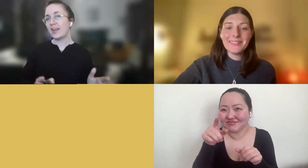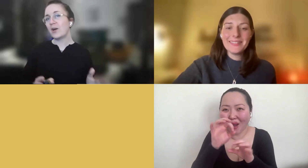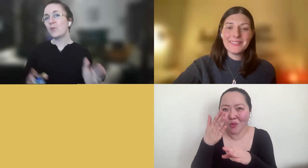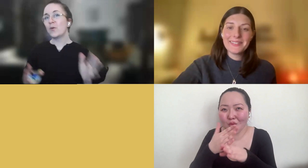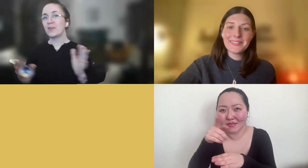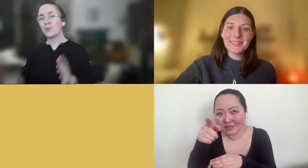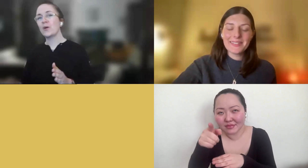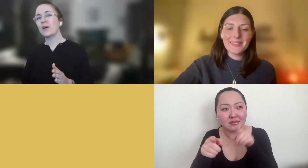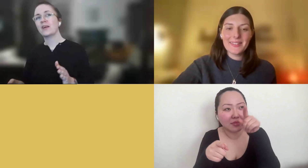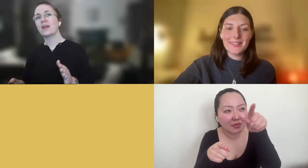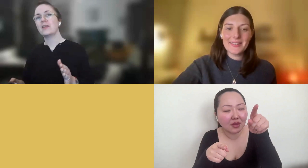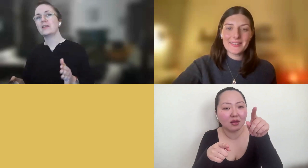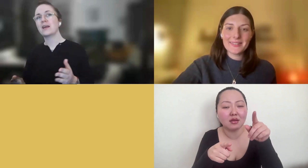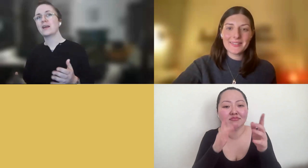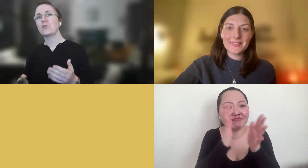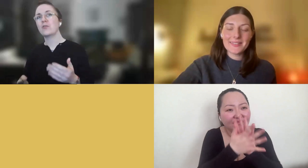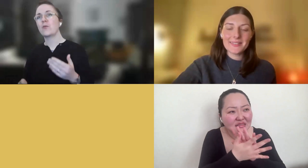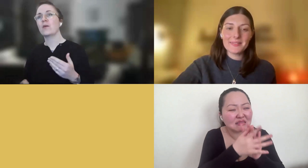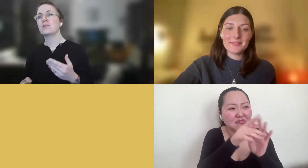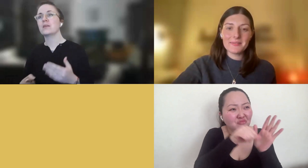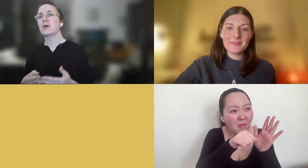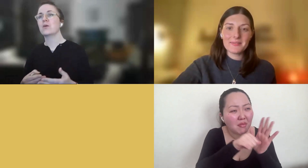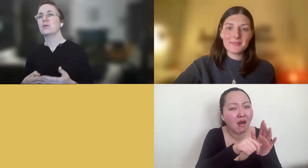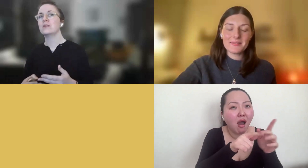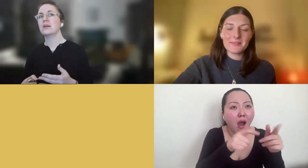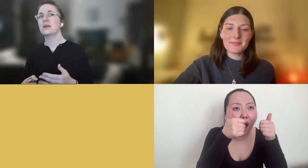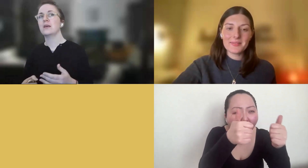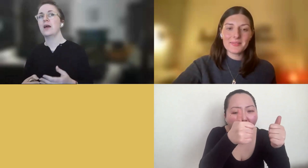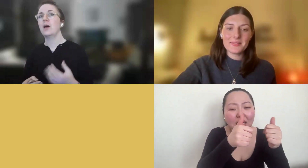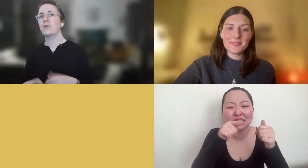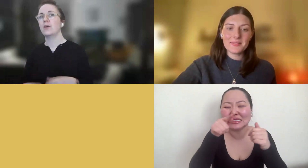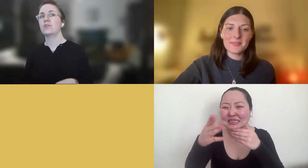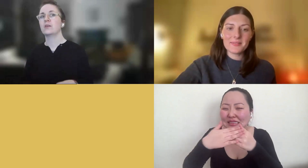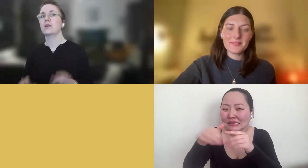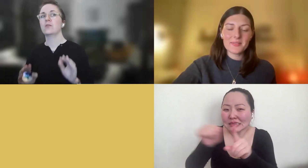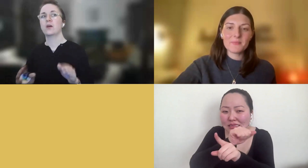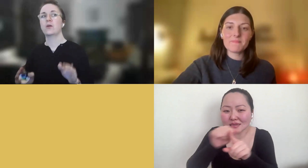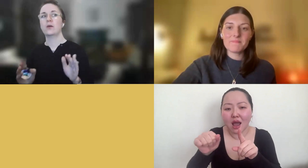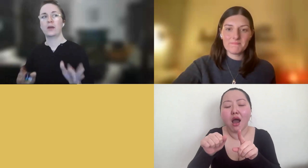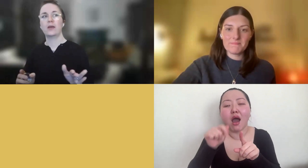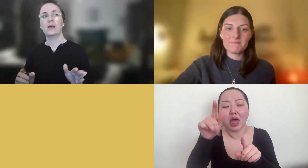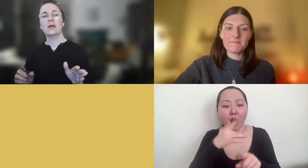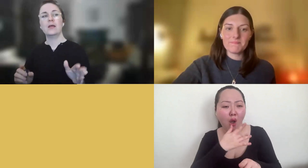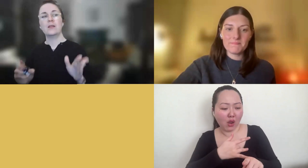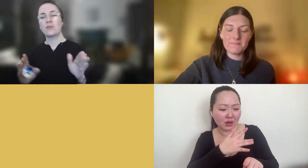great or why it doesn't work. And I think that transparency and honesty helped us to go - OK,